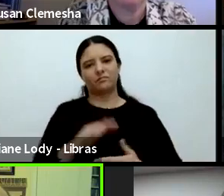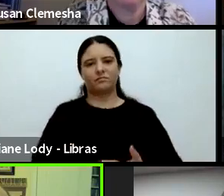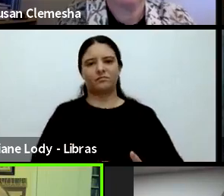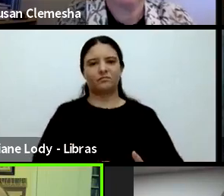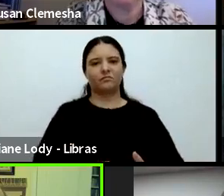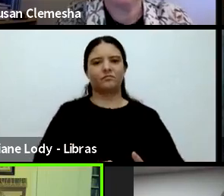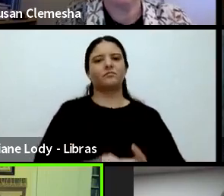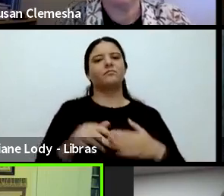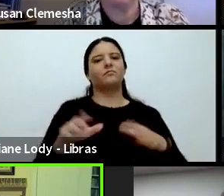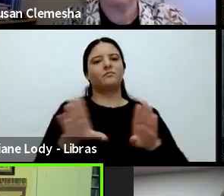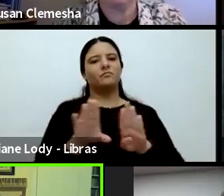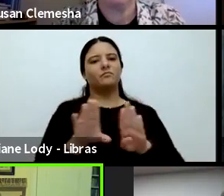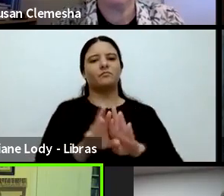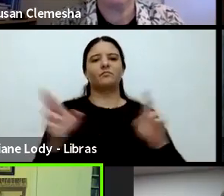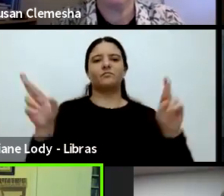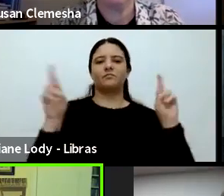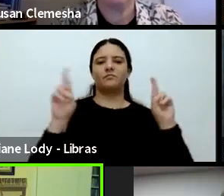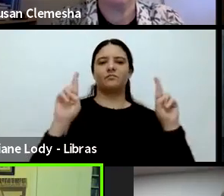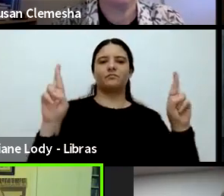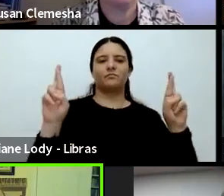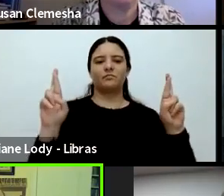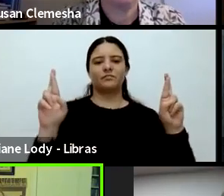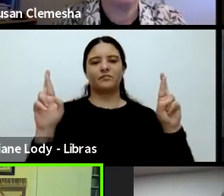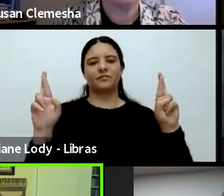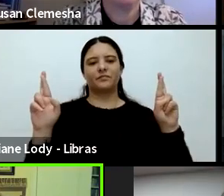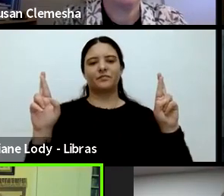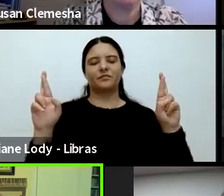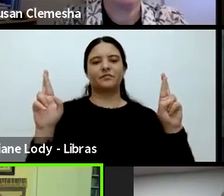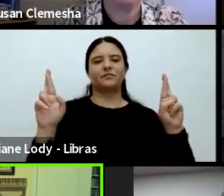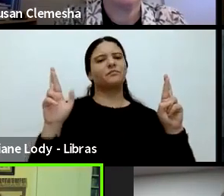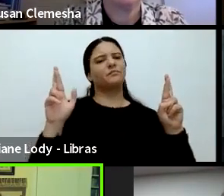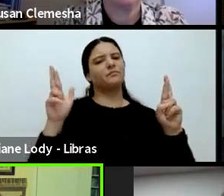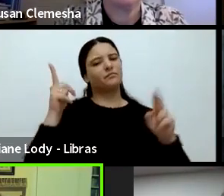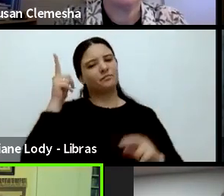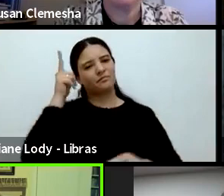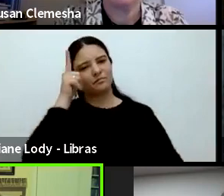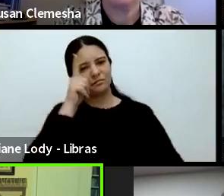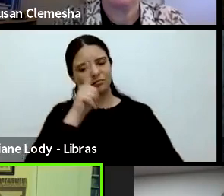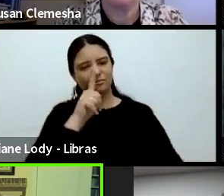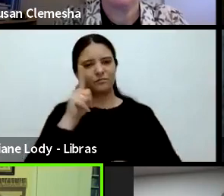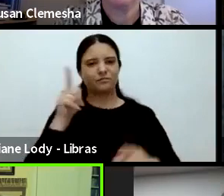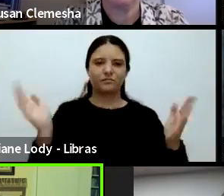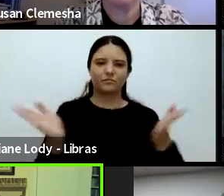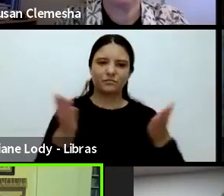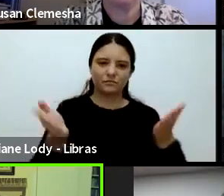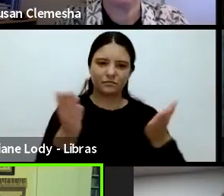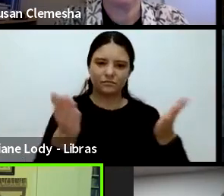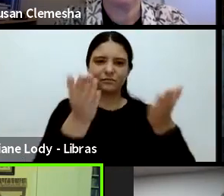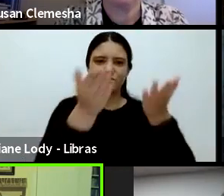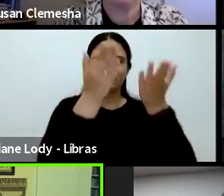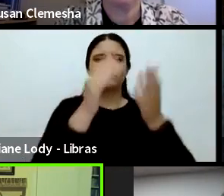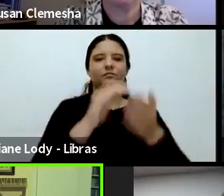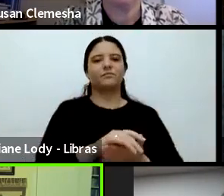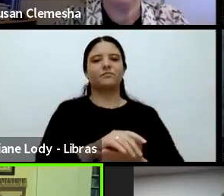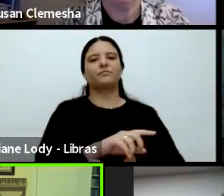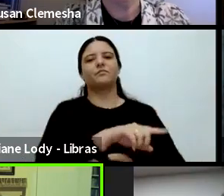And I hope And I hope that I hope that I hope that I hope that we can that. I'm in I'm encouraging you URL I'm encouraging you early to